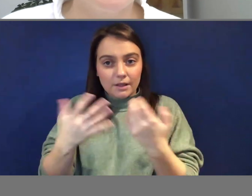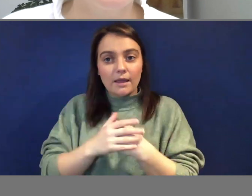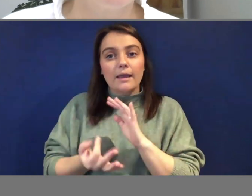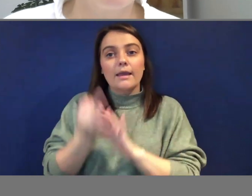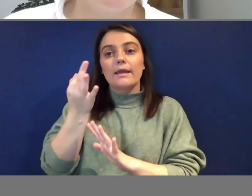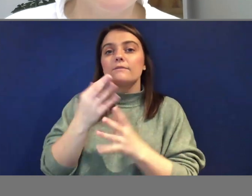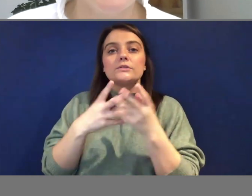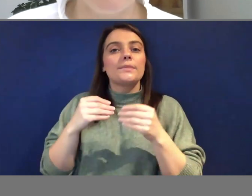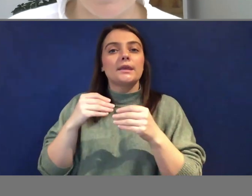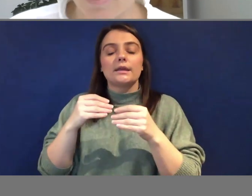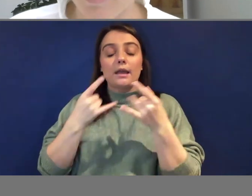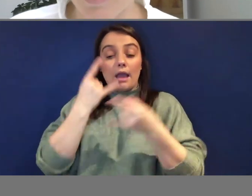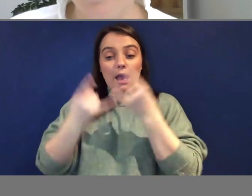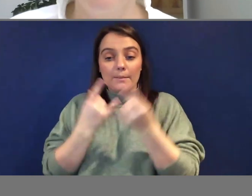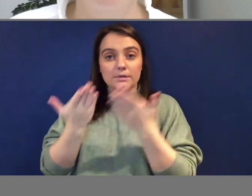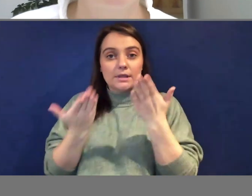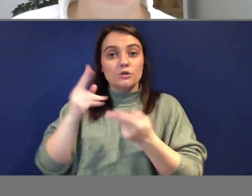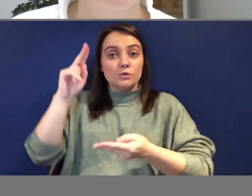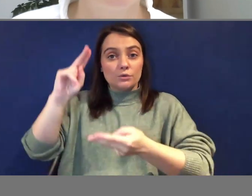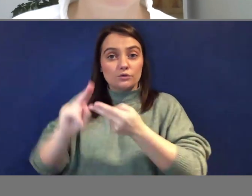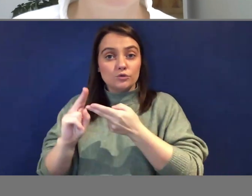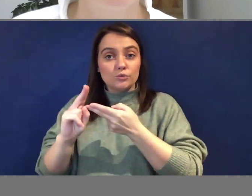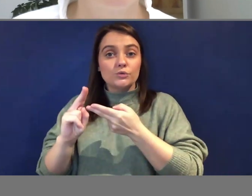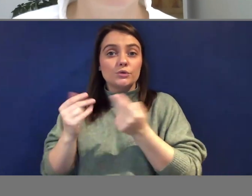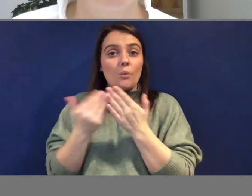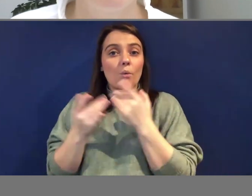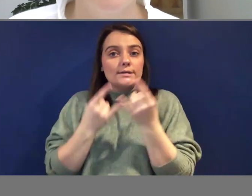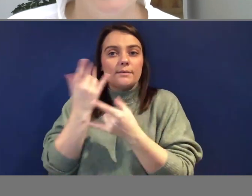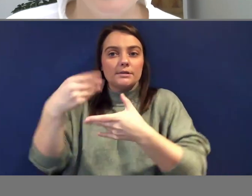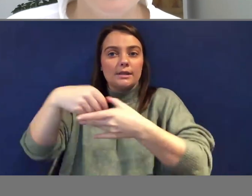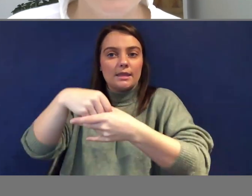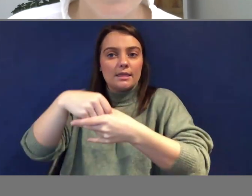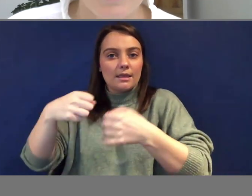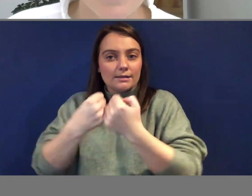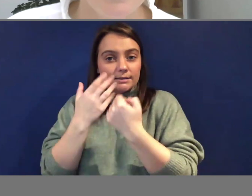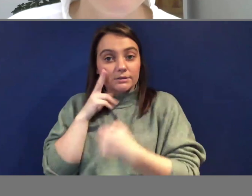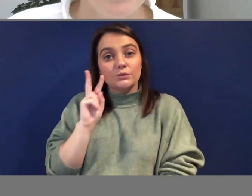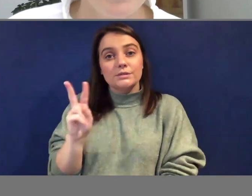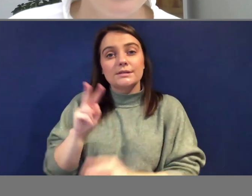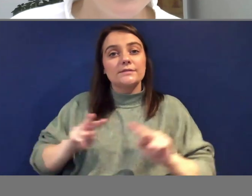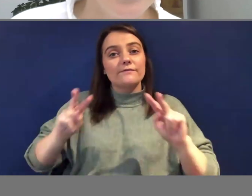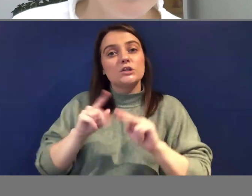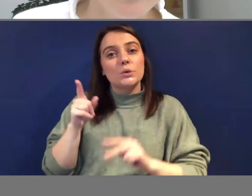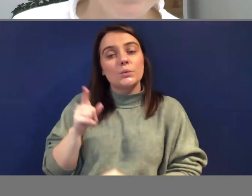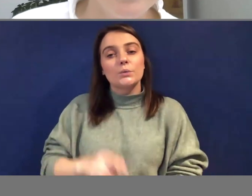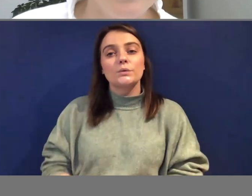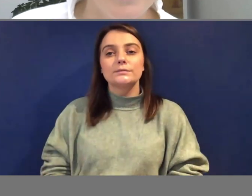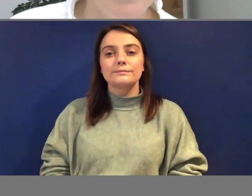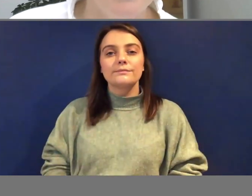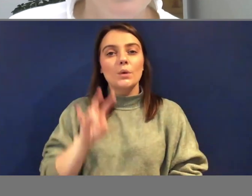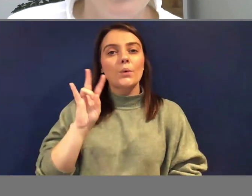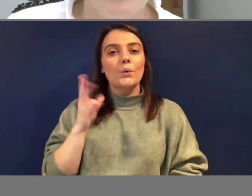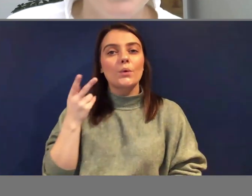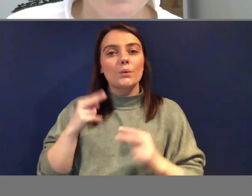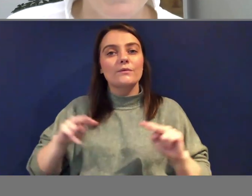and how do we minimize the impact of that so this I just want to show you quick video here which I